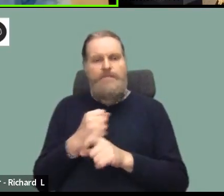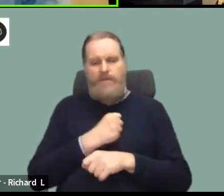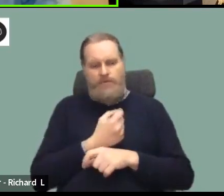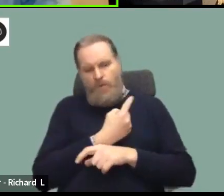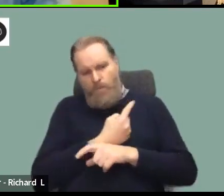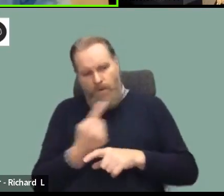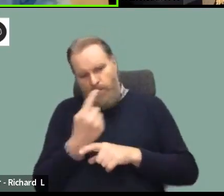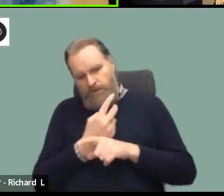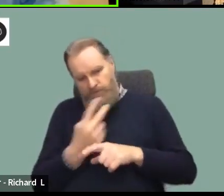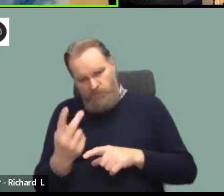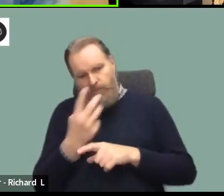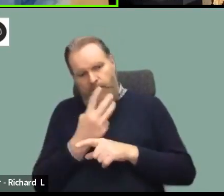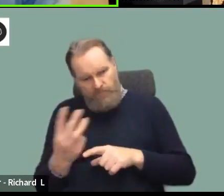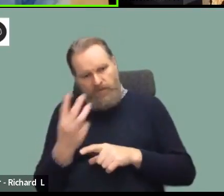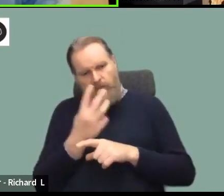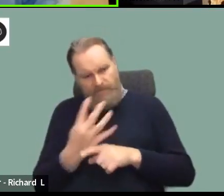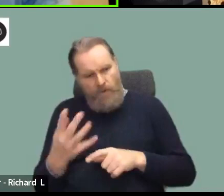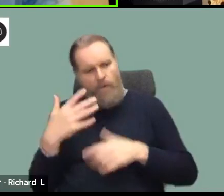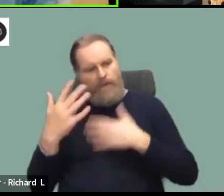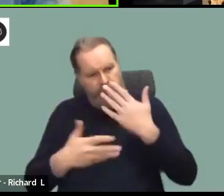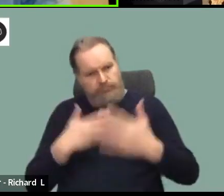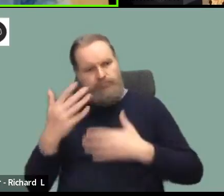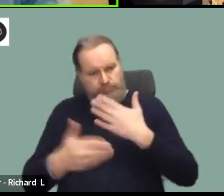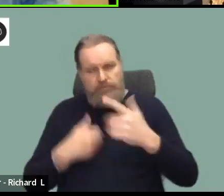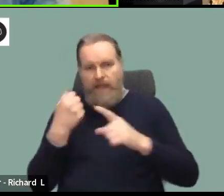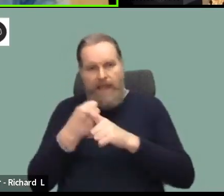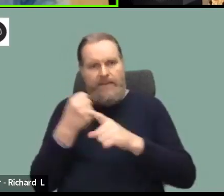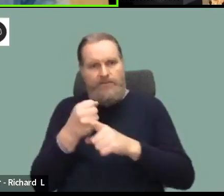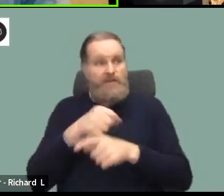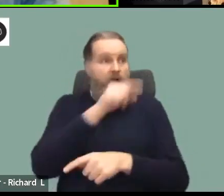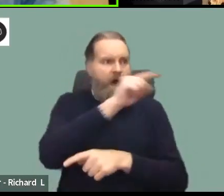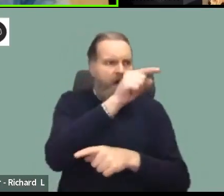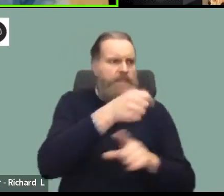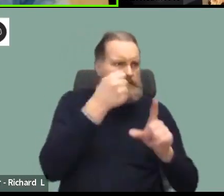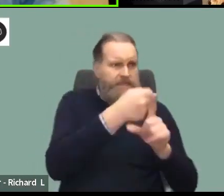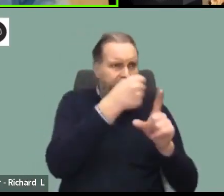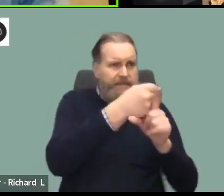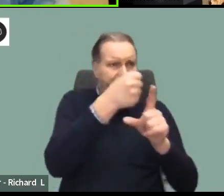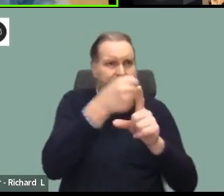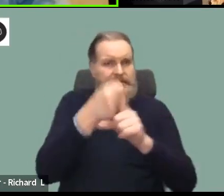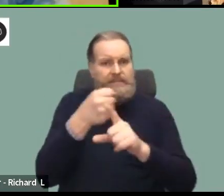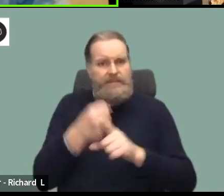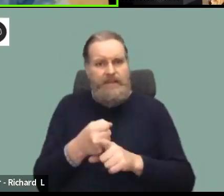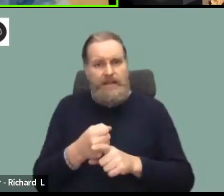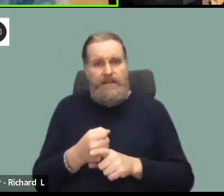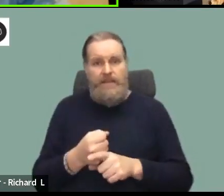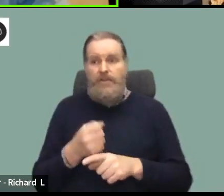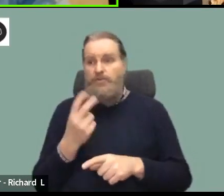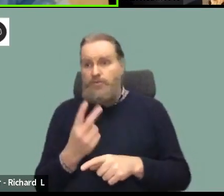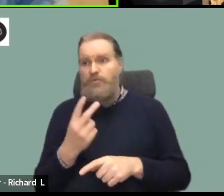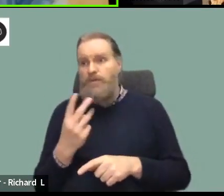had. weeks of serious action weeks of serious action mass action hopefully will lots of others. and then the potential so for